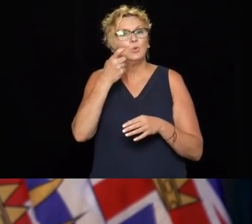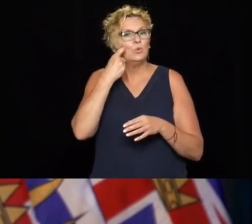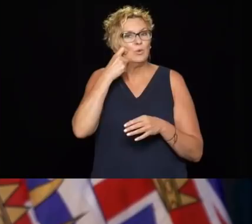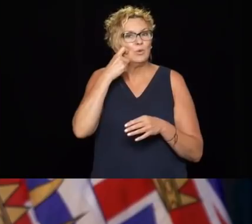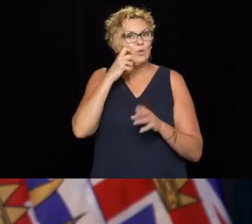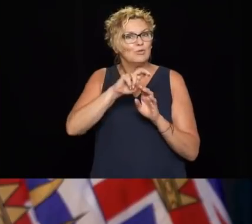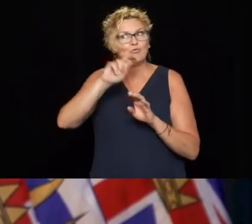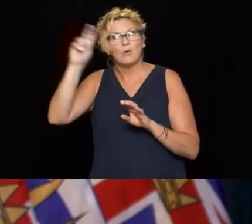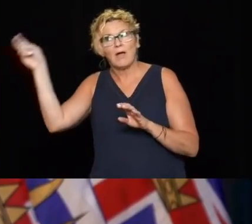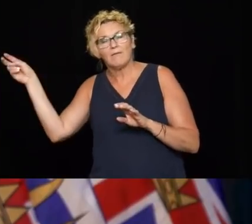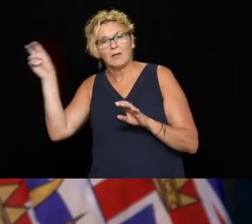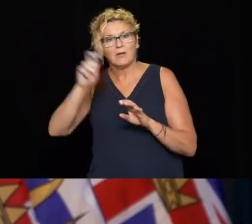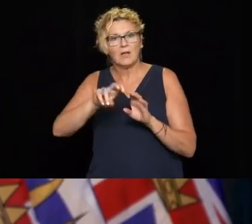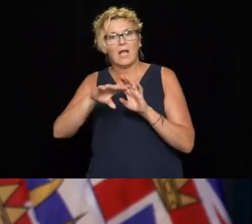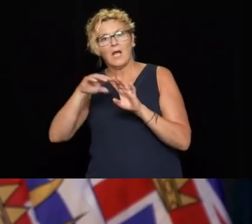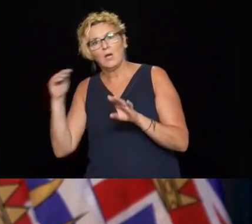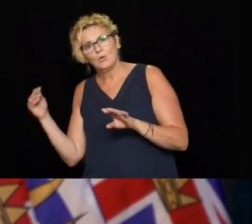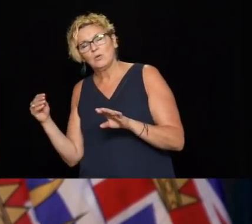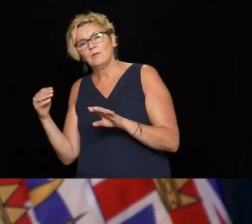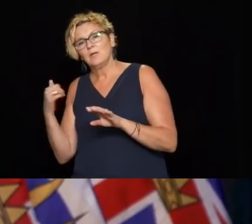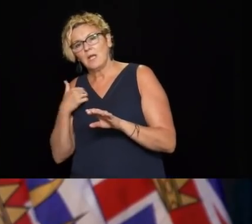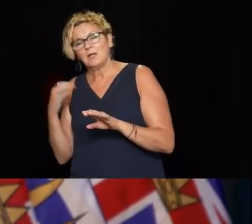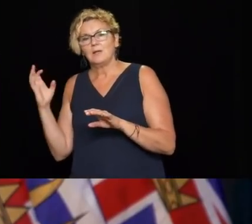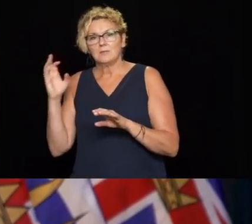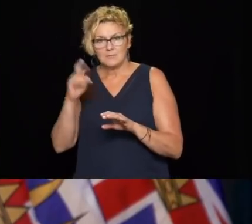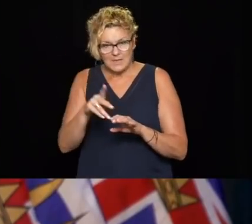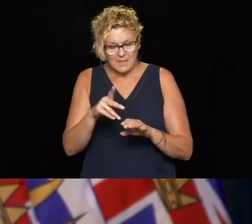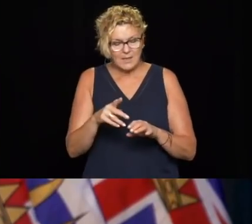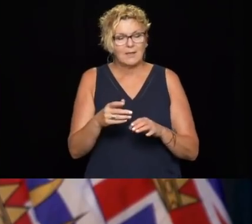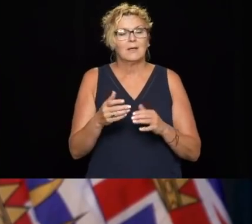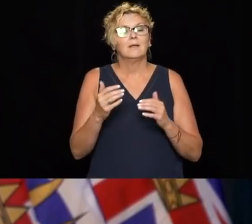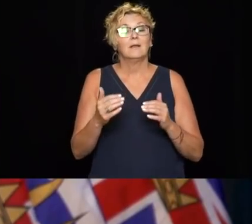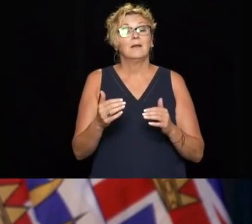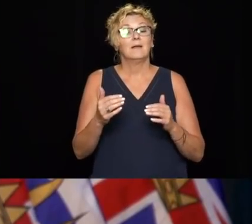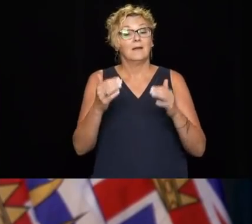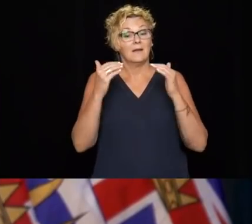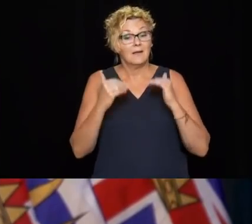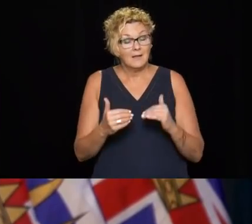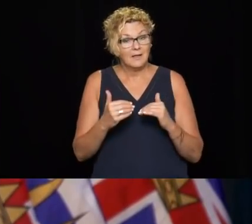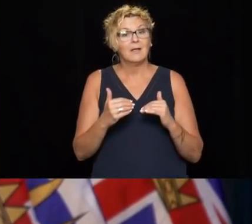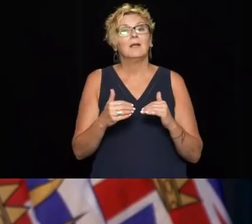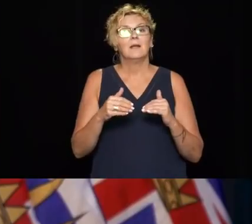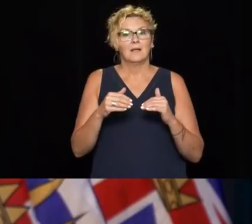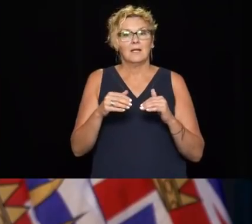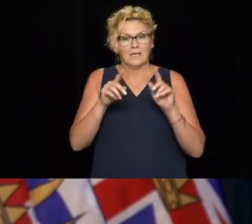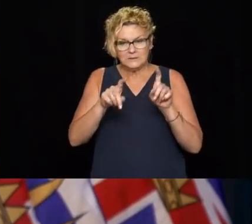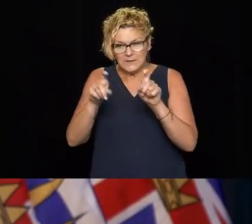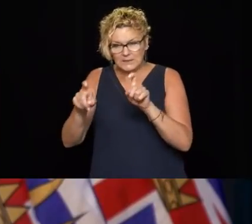number of people who need to be tested and as you know from here in BC, we have always had a focus